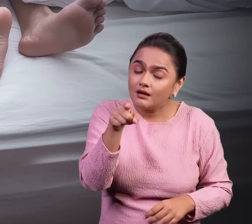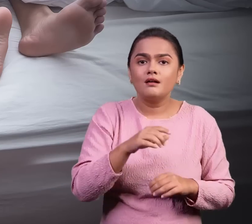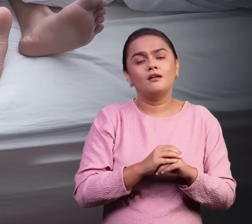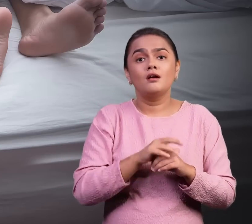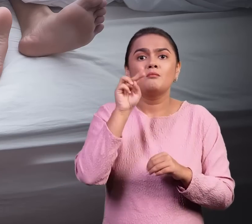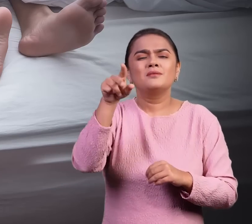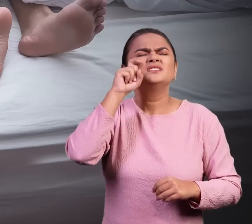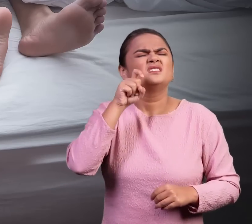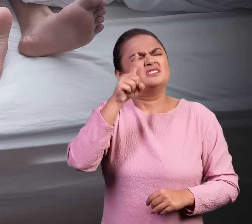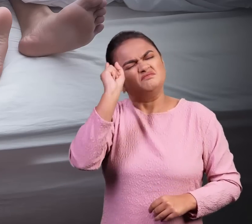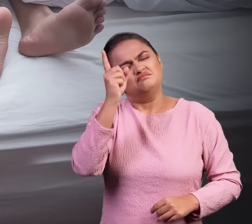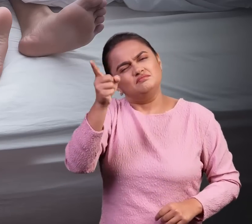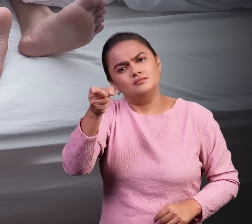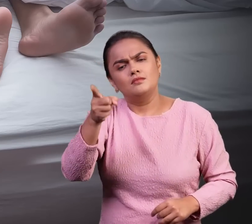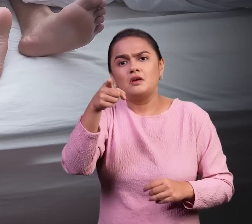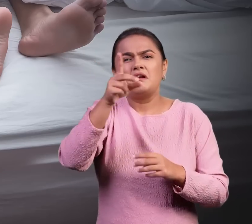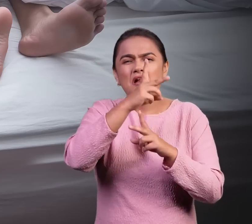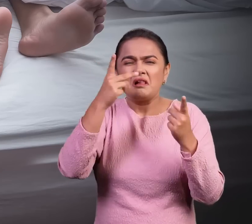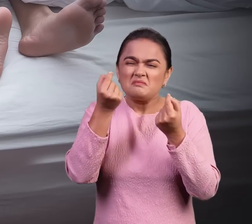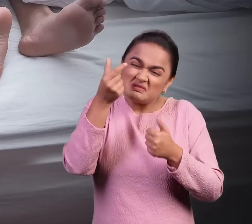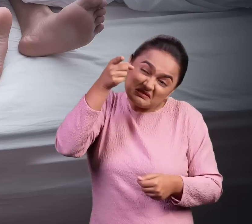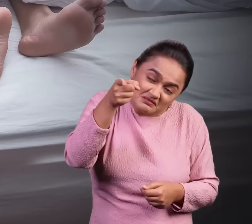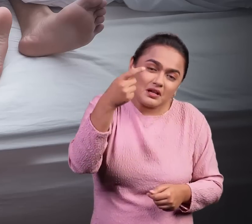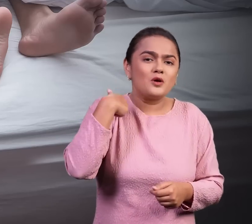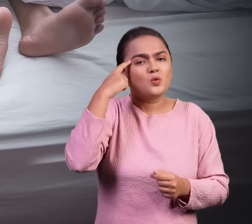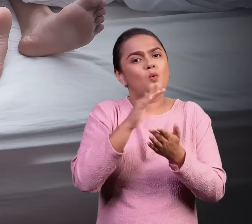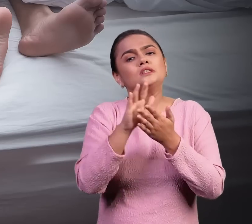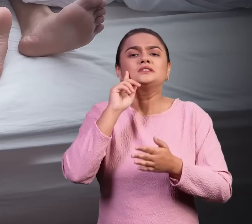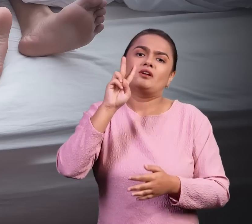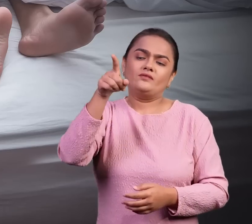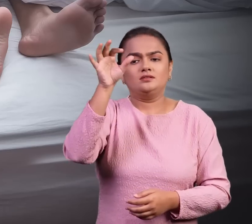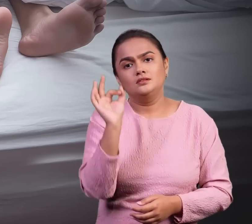they must have contracted it only through sex. They did something wrong and, therefore, got HIV.